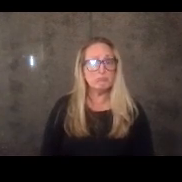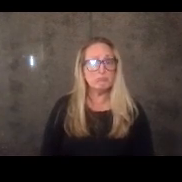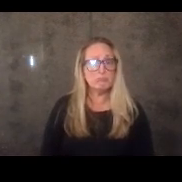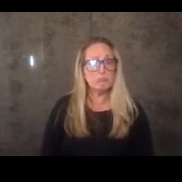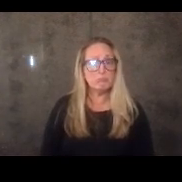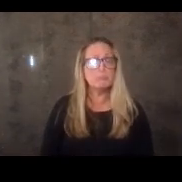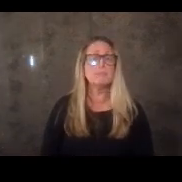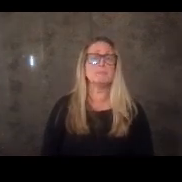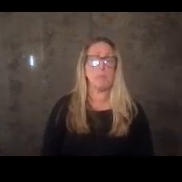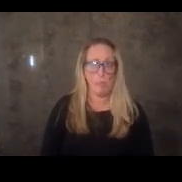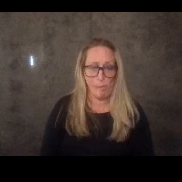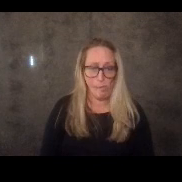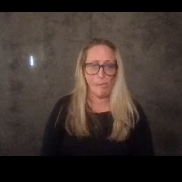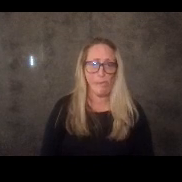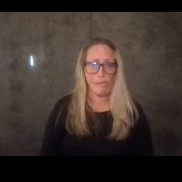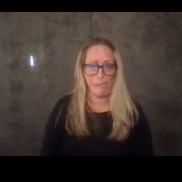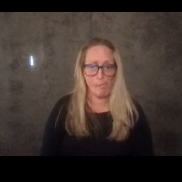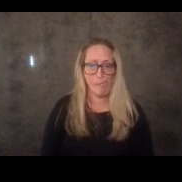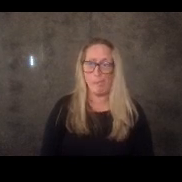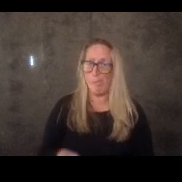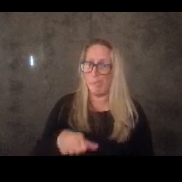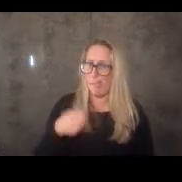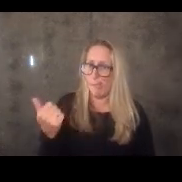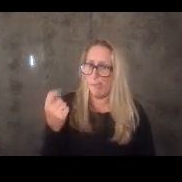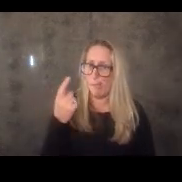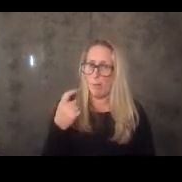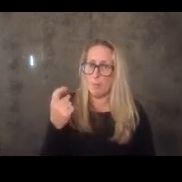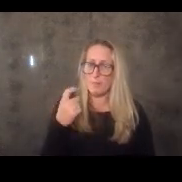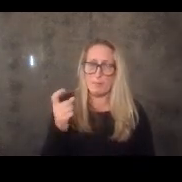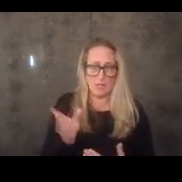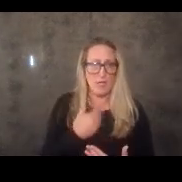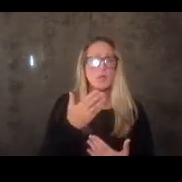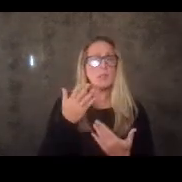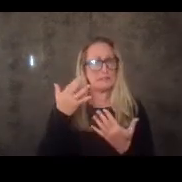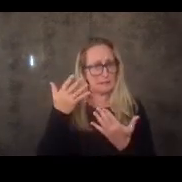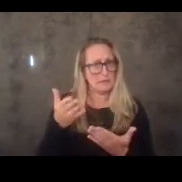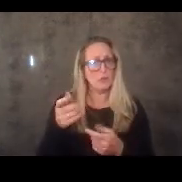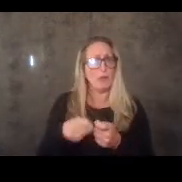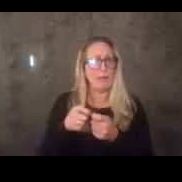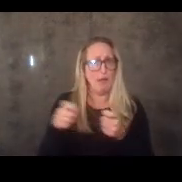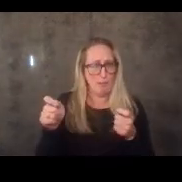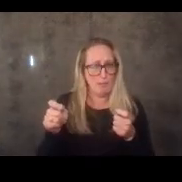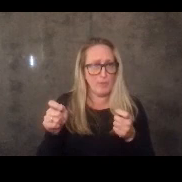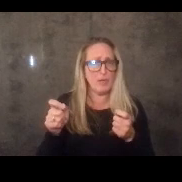Now UM worth there any other questions 'cause we're starting to wrap up now? And I'm going to leave us with